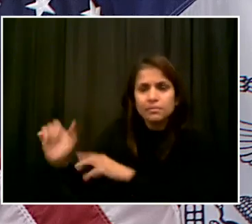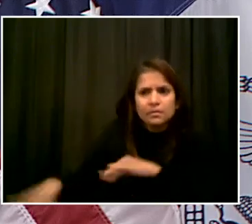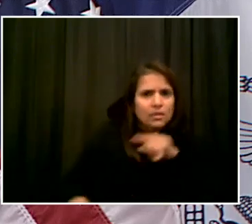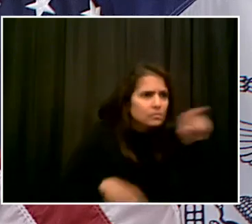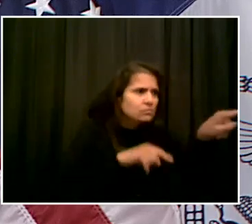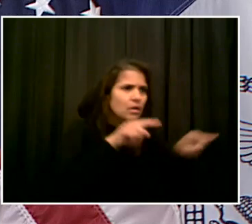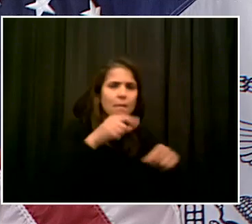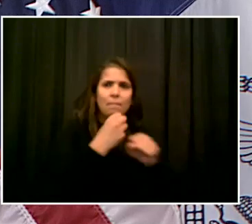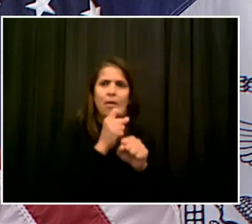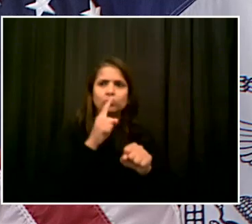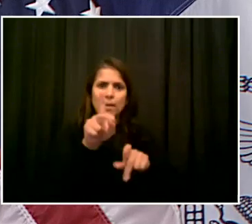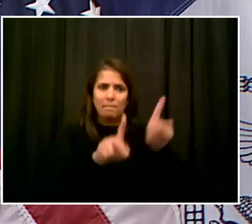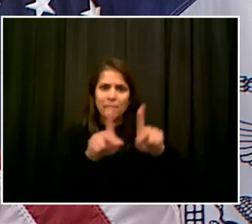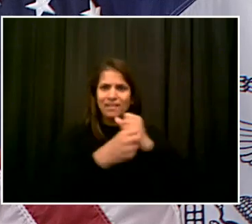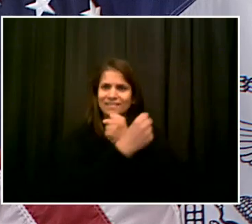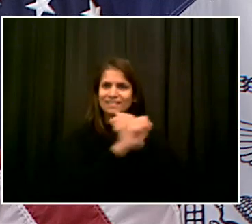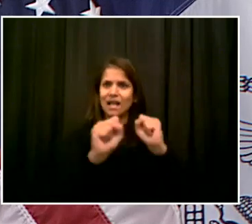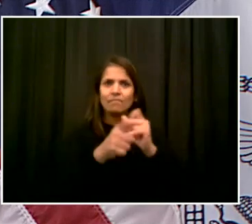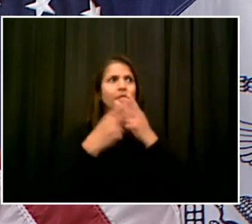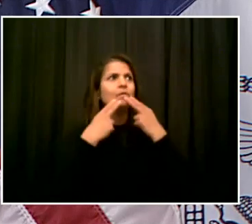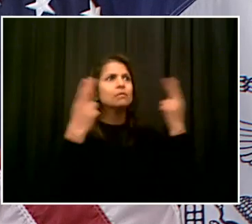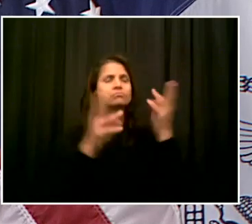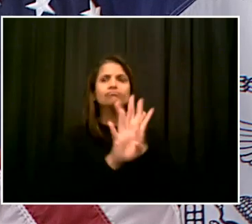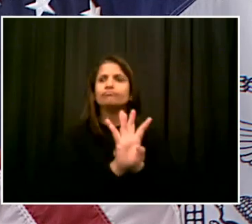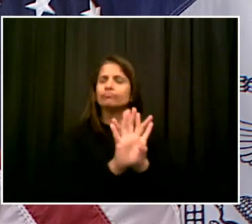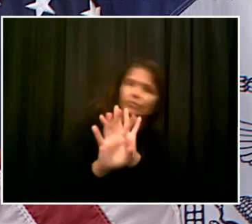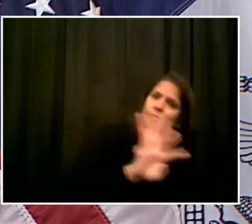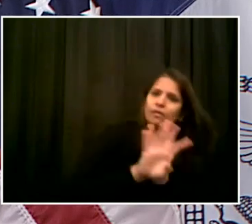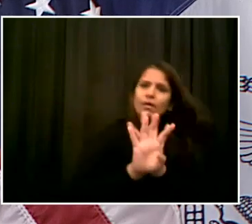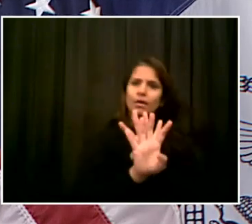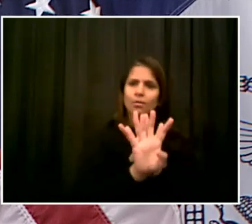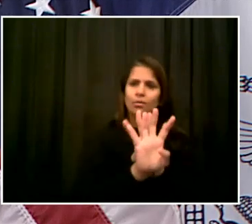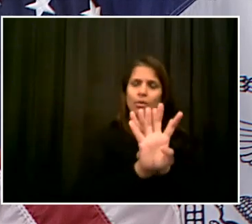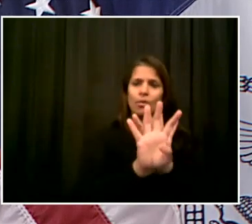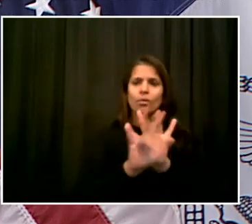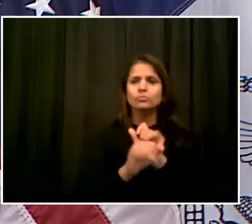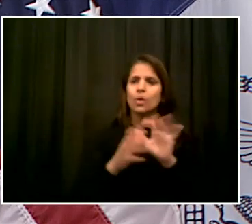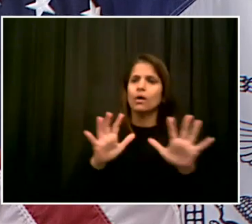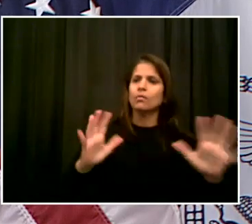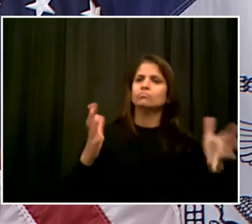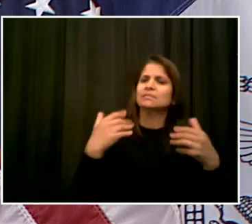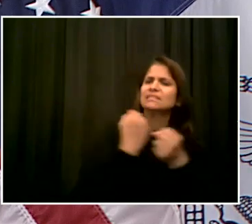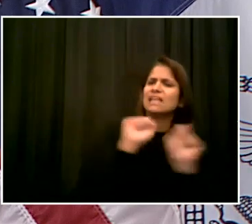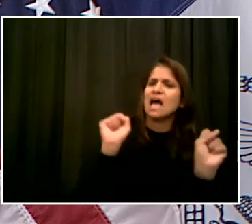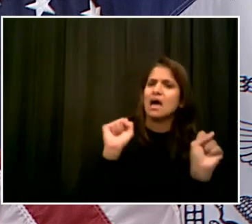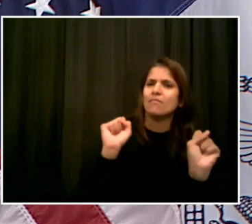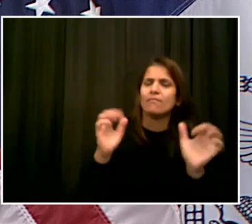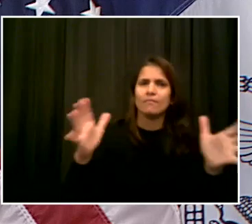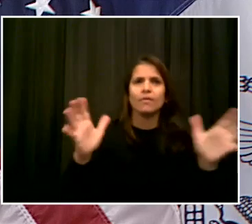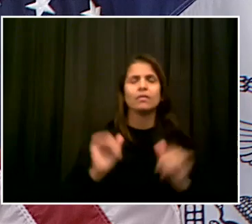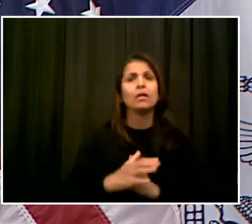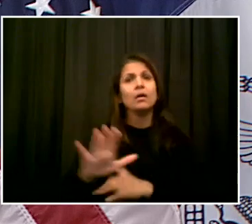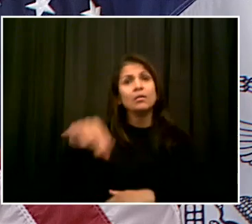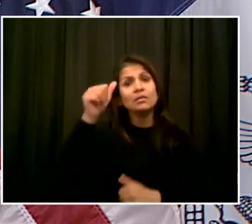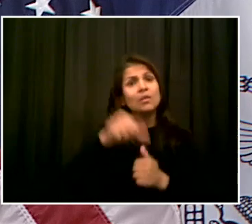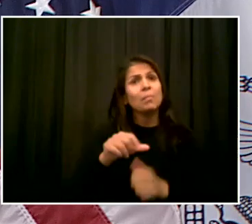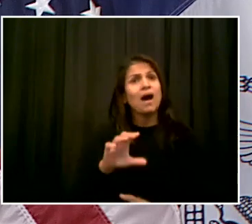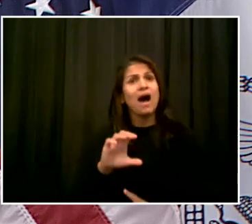THE STRATEGIES THAT POLICE ARE USING AND NOW I THINK OF SMART STRATEGIC SNESE THAE REALLY WANT TO STOP THIS PATRNTE